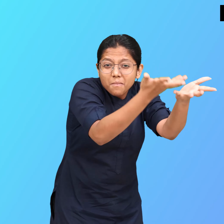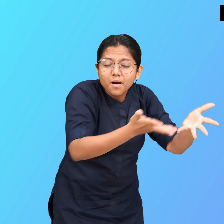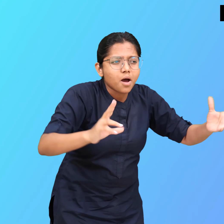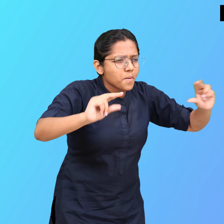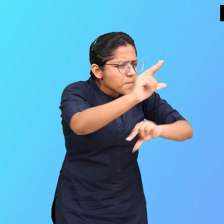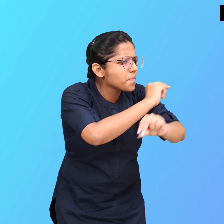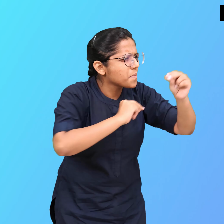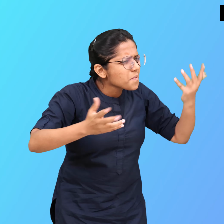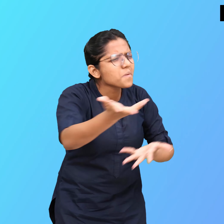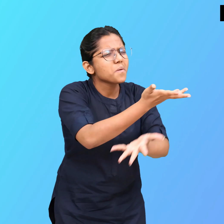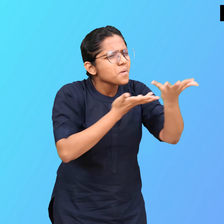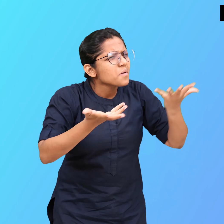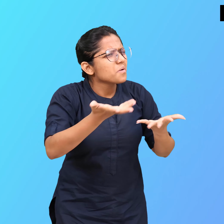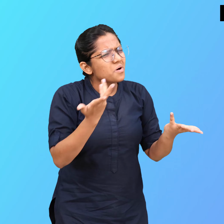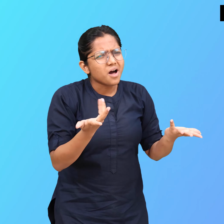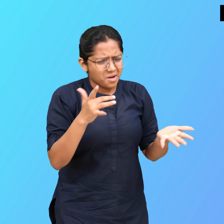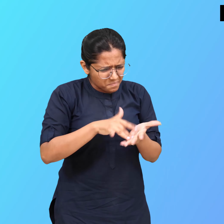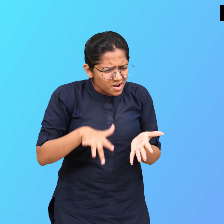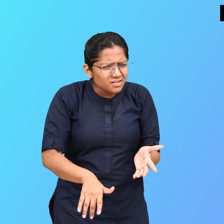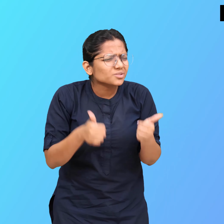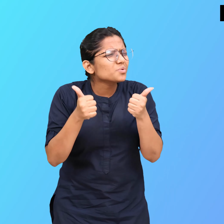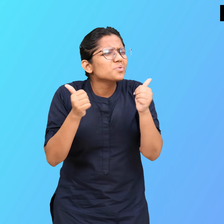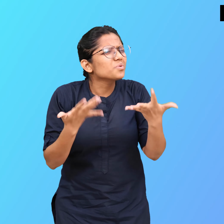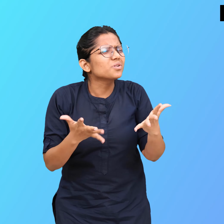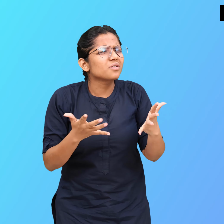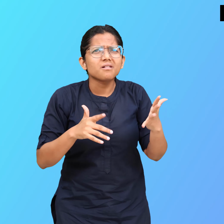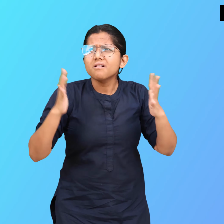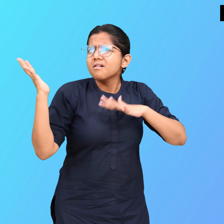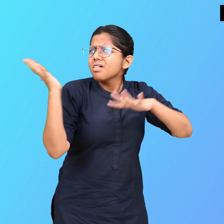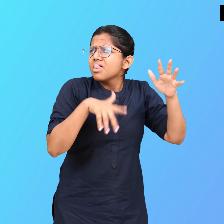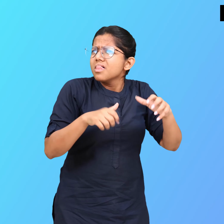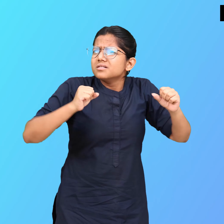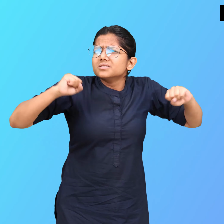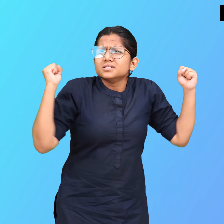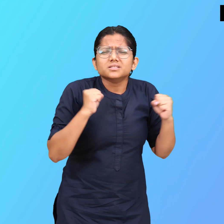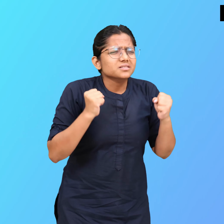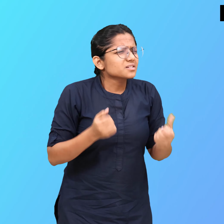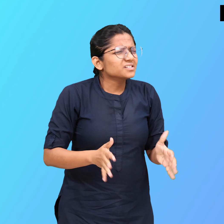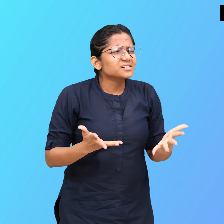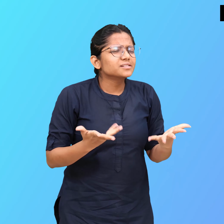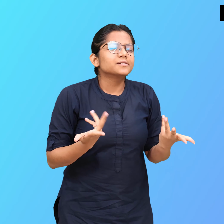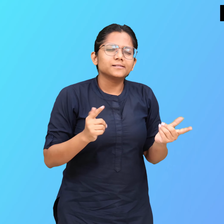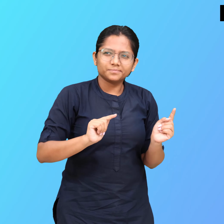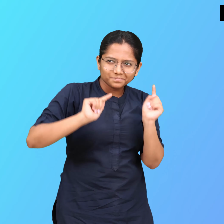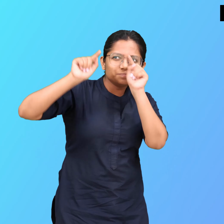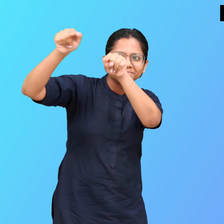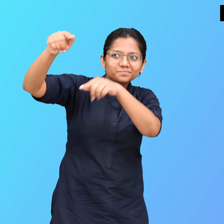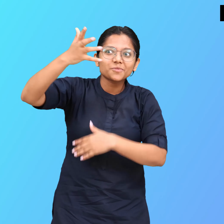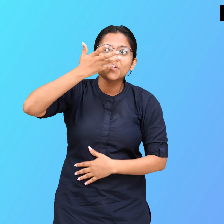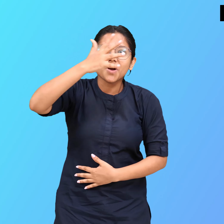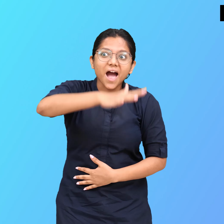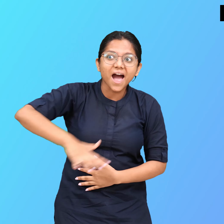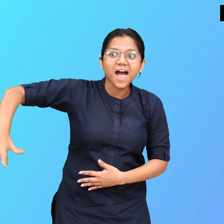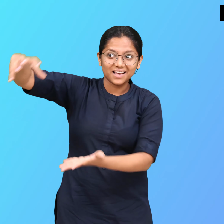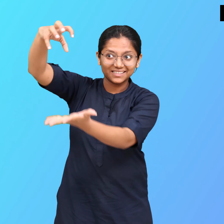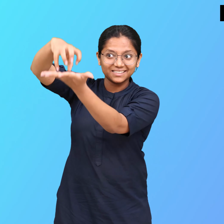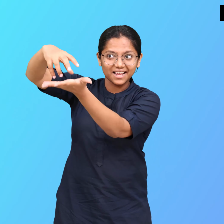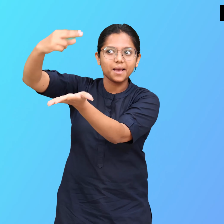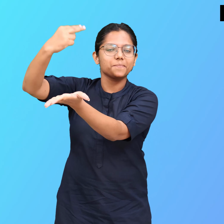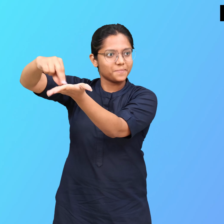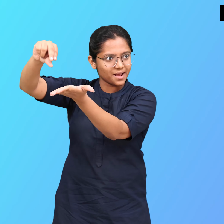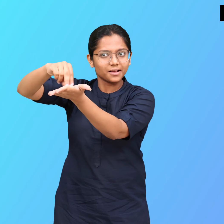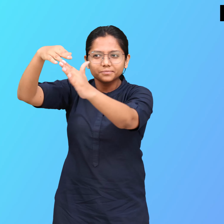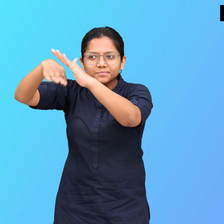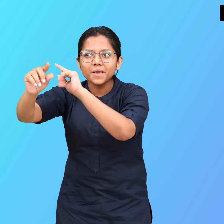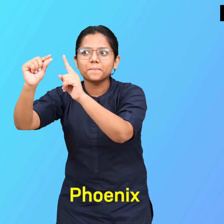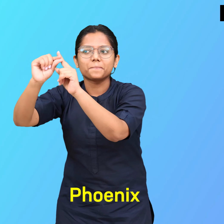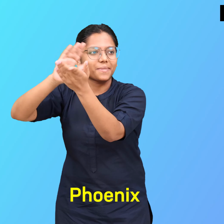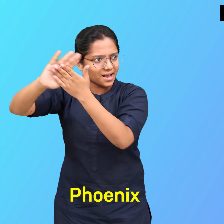Also, that harbour was not a good place for the ship to stay for the winter, so most of the men decided that we should leave there.